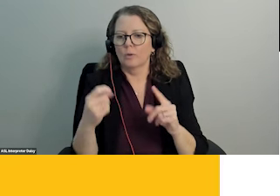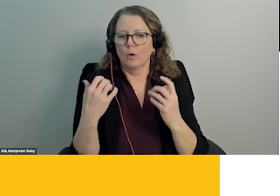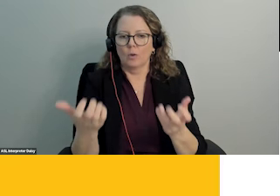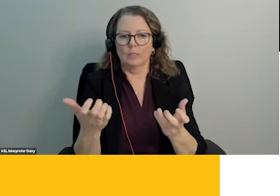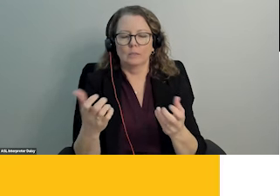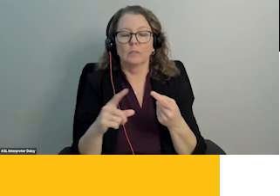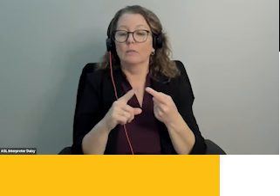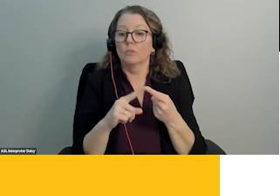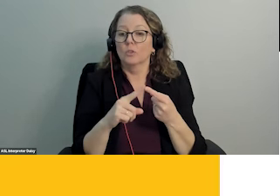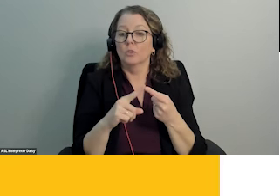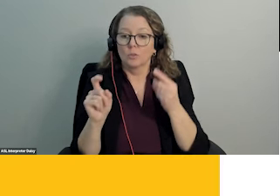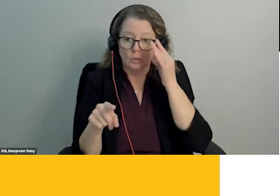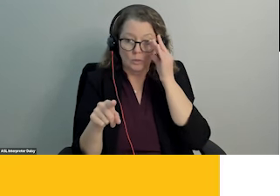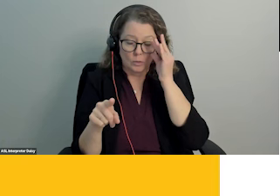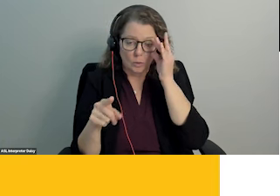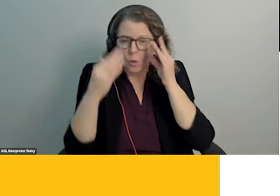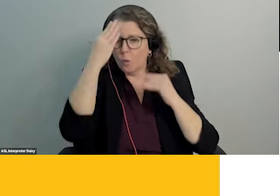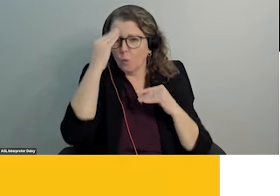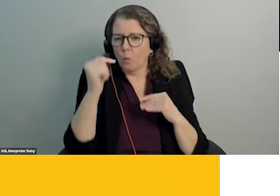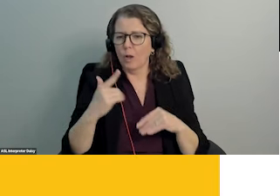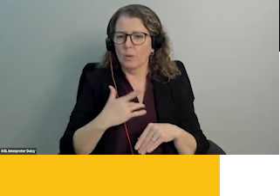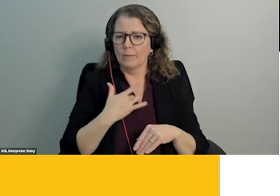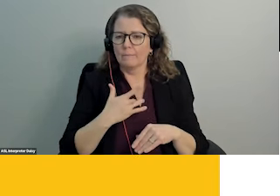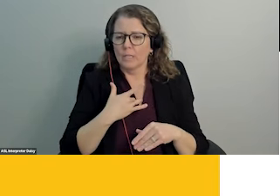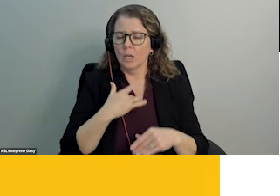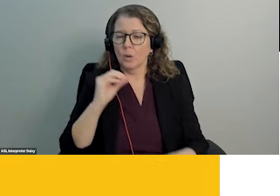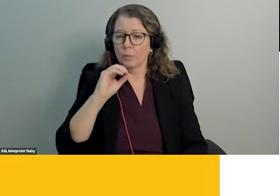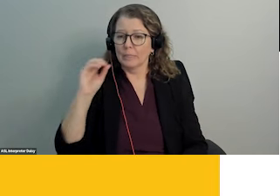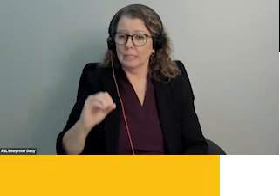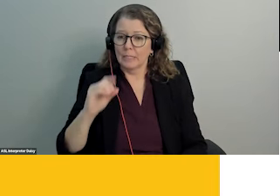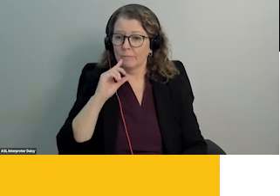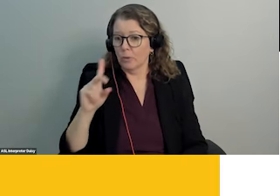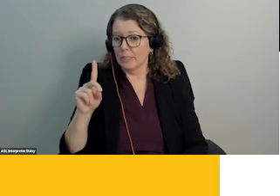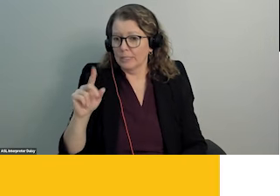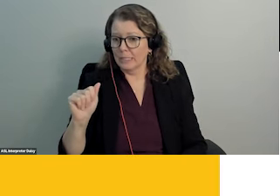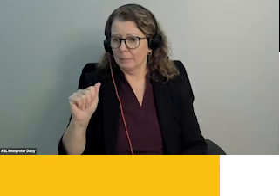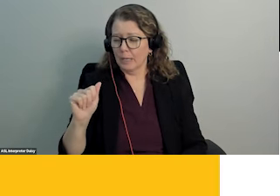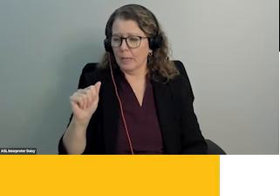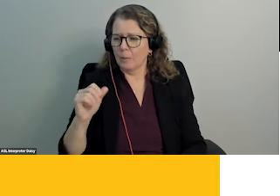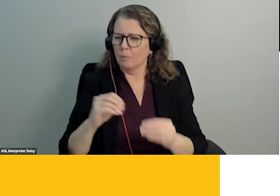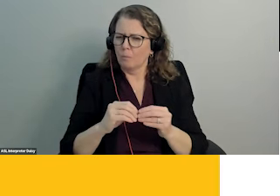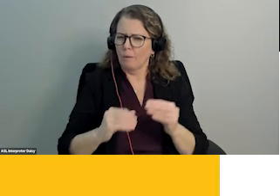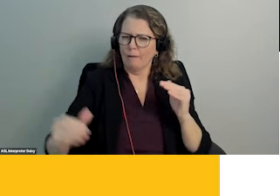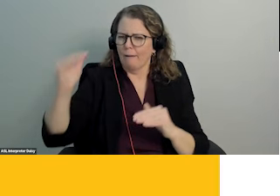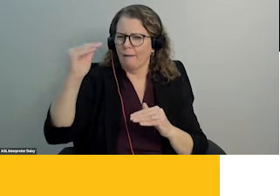The first one is, "Why do you feel the percentage of disability is so much higher in the United States